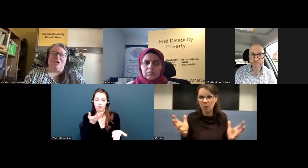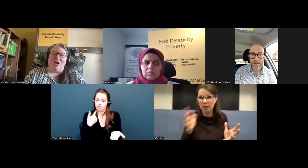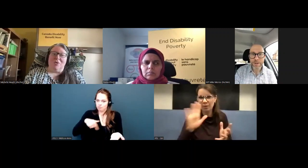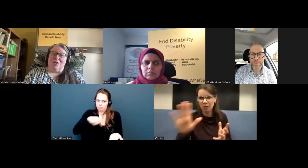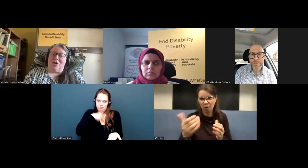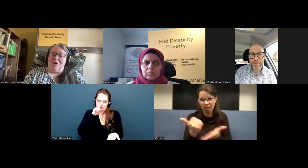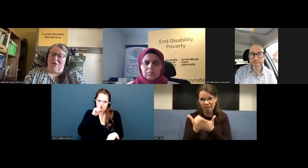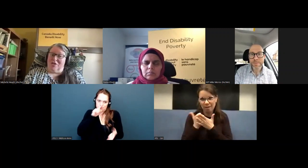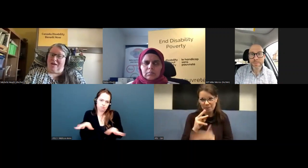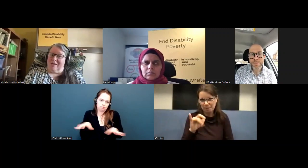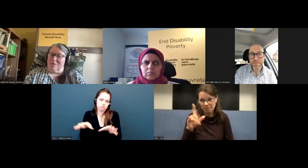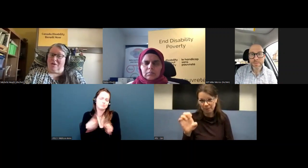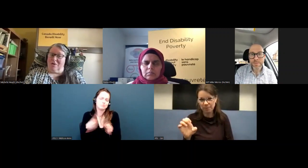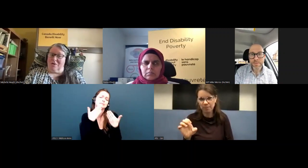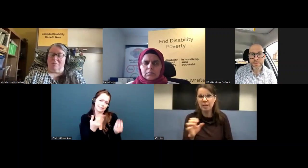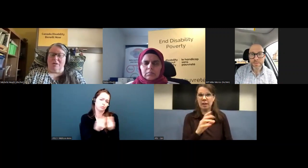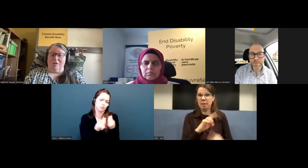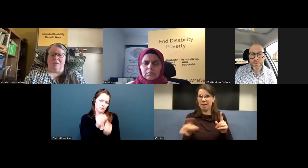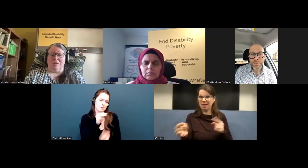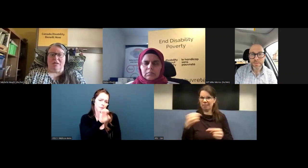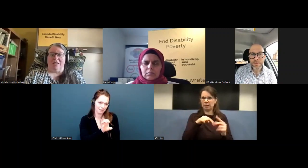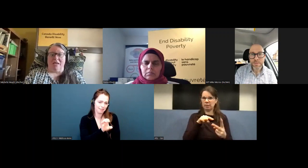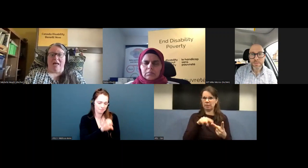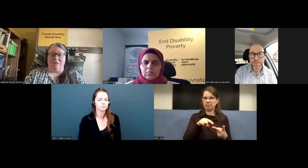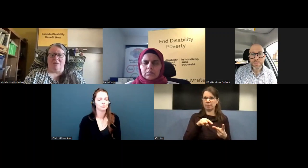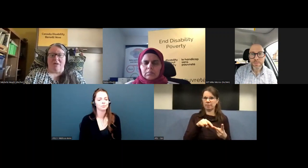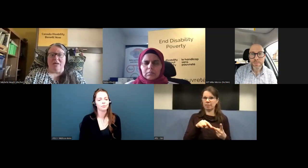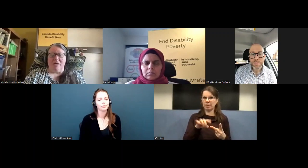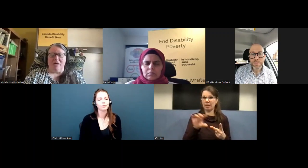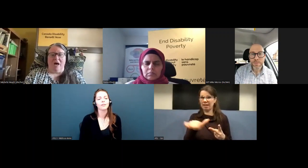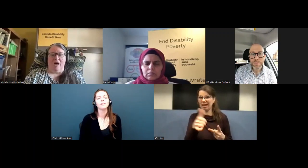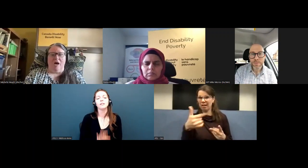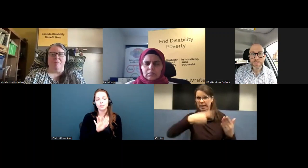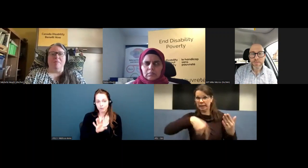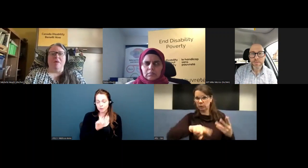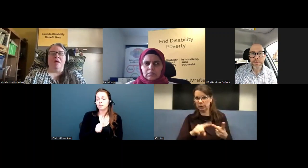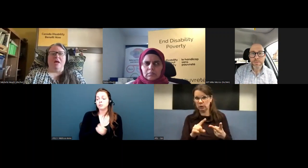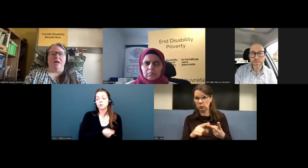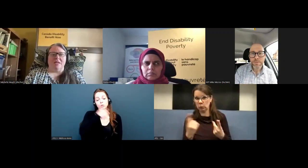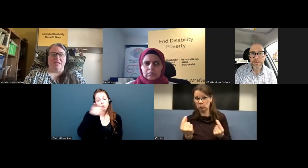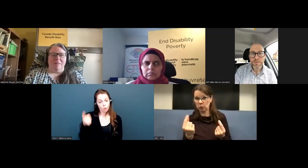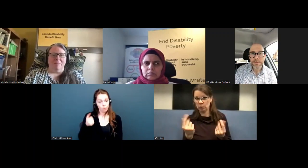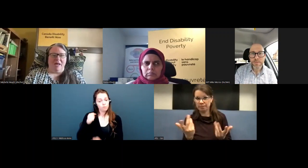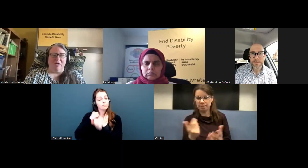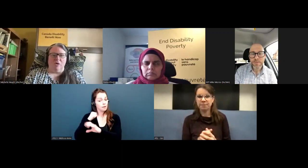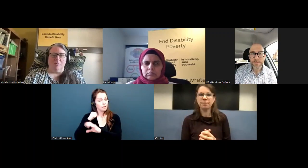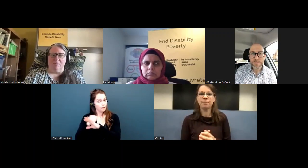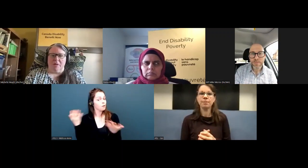SO THE OTHER THING THAT WE'RE GOING TO BE LAUNCHING NEXT WEEK IS A CAMPAIGN CALLED BLEAK